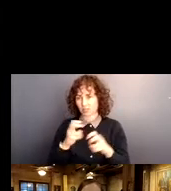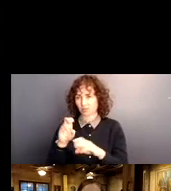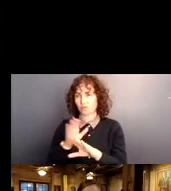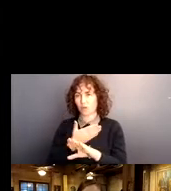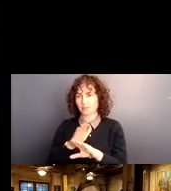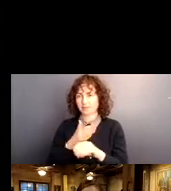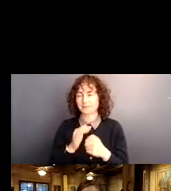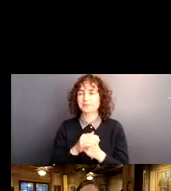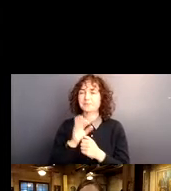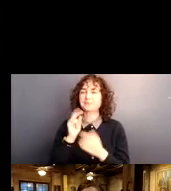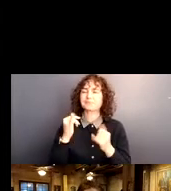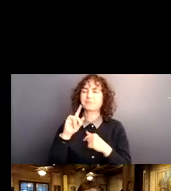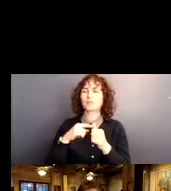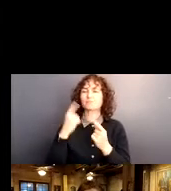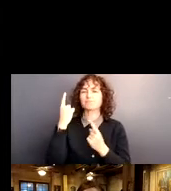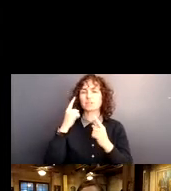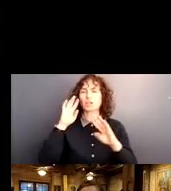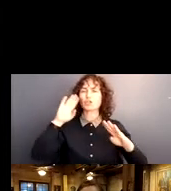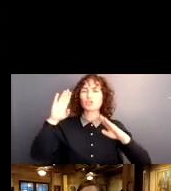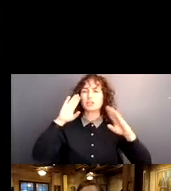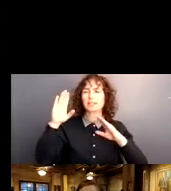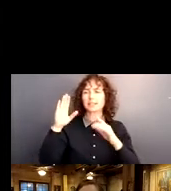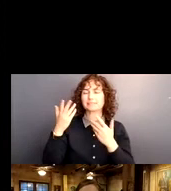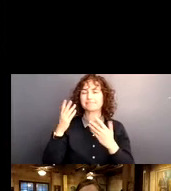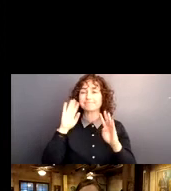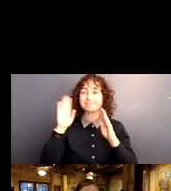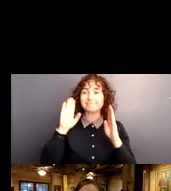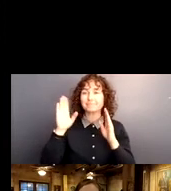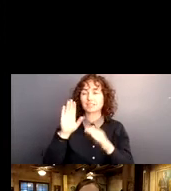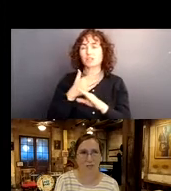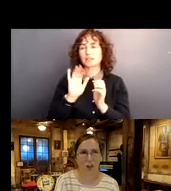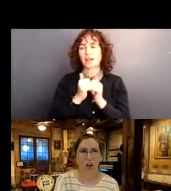So let's first consider greeting songs and how they can relate to speech patterns.